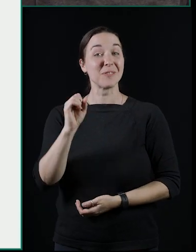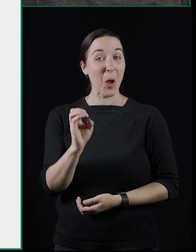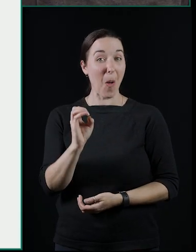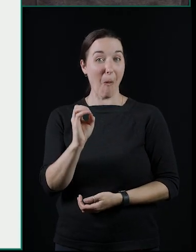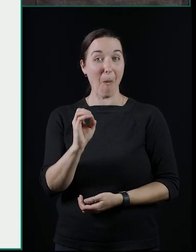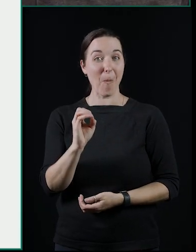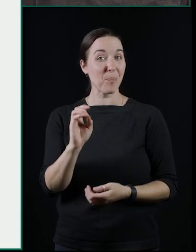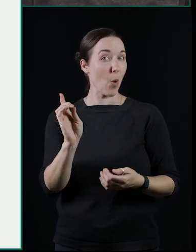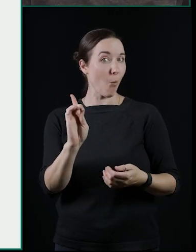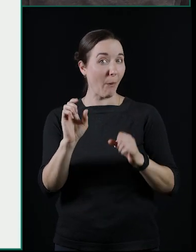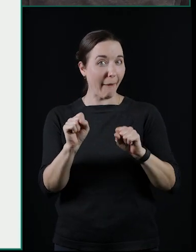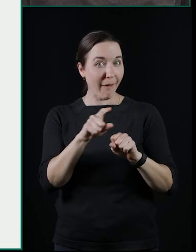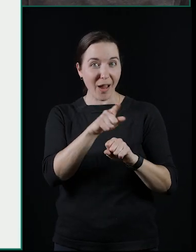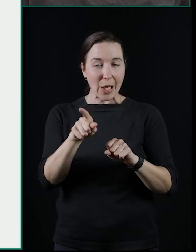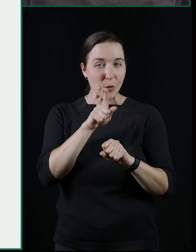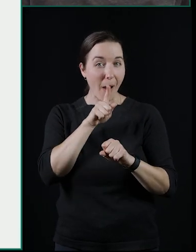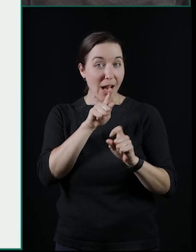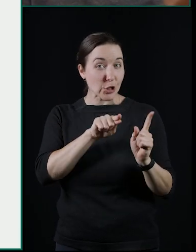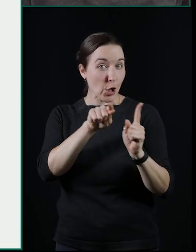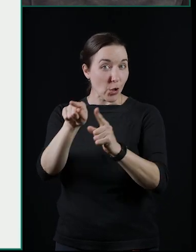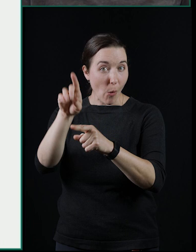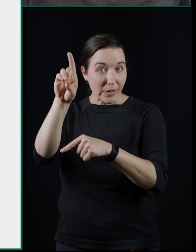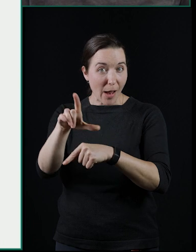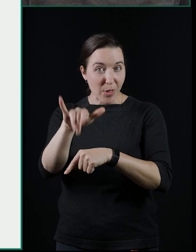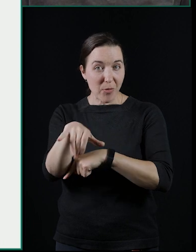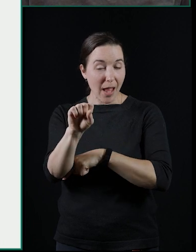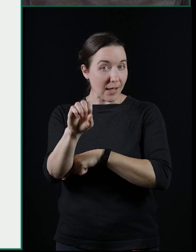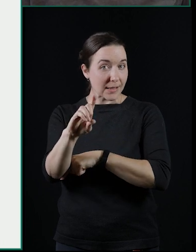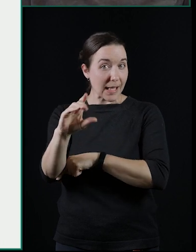So, where can you actually go and download the SDKs?